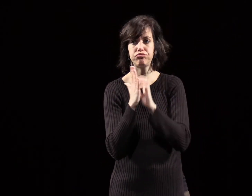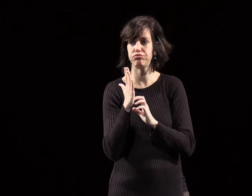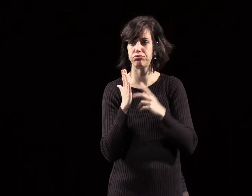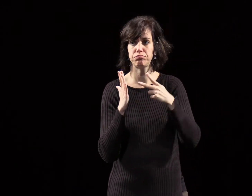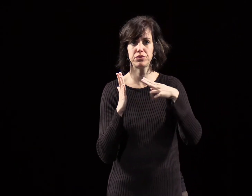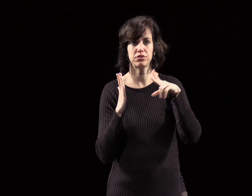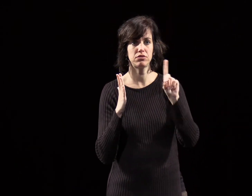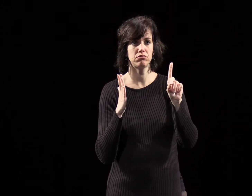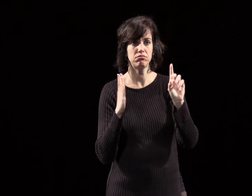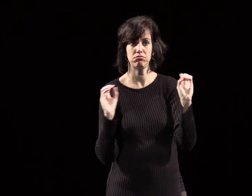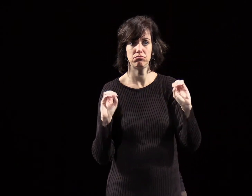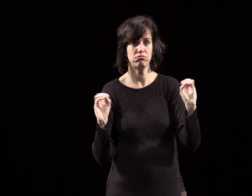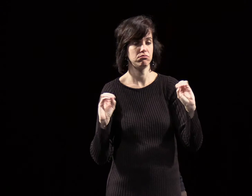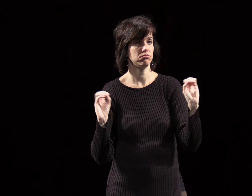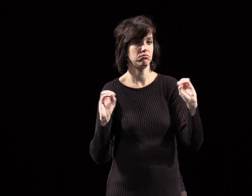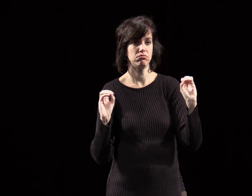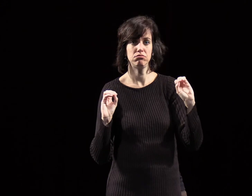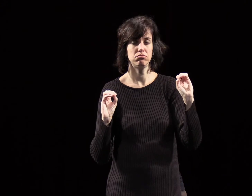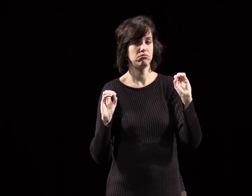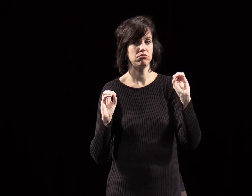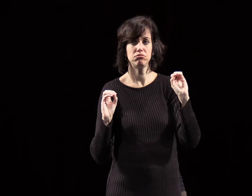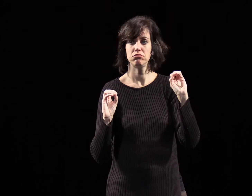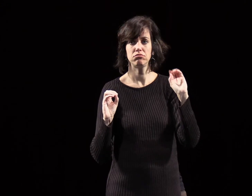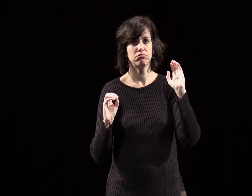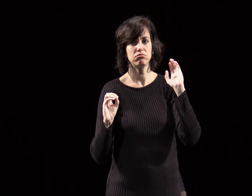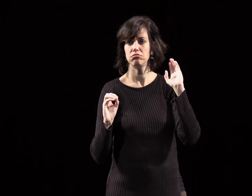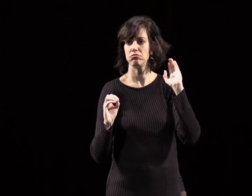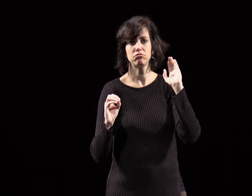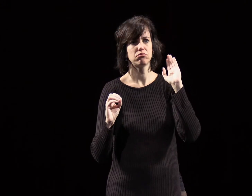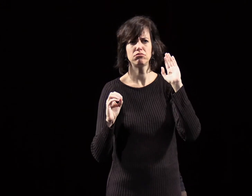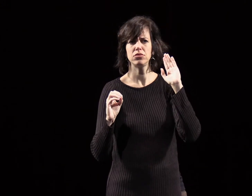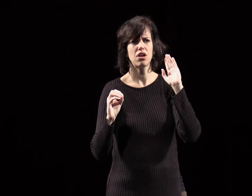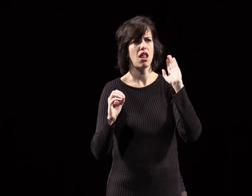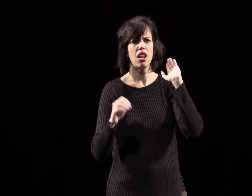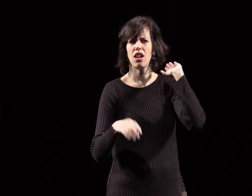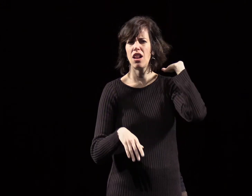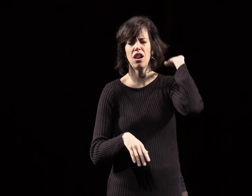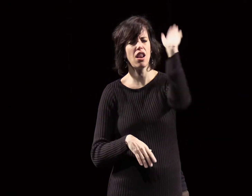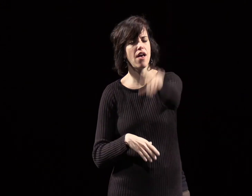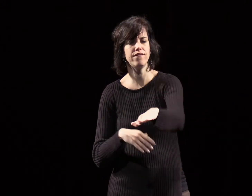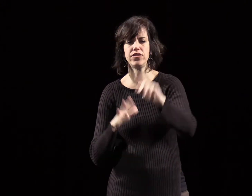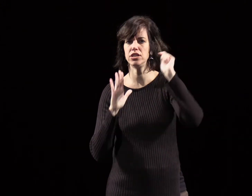this was my PhD. I didn't have a written thesis.